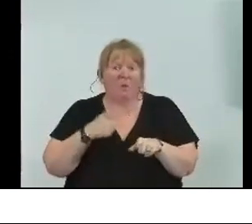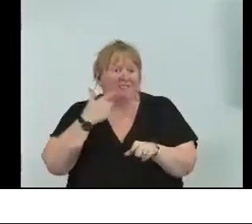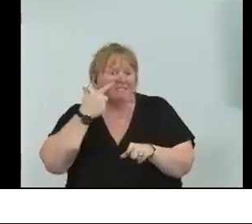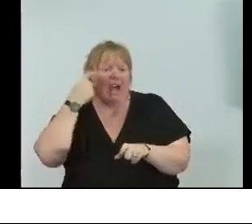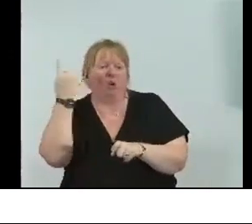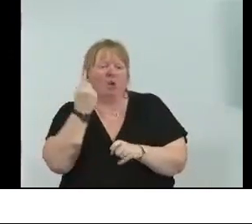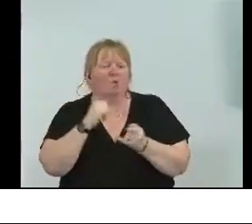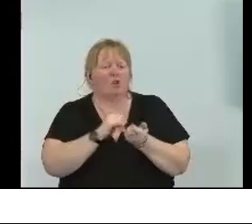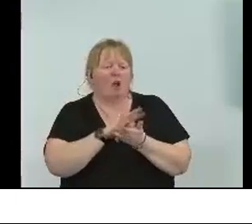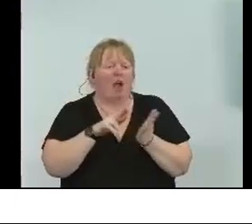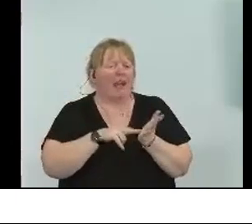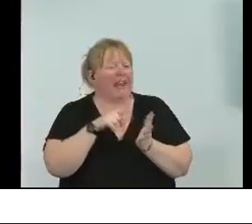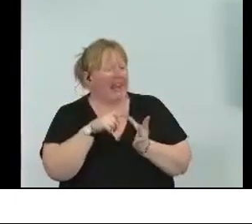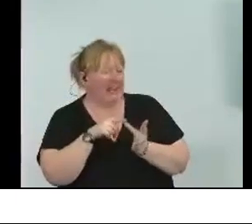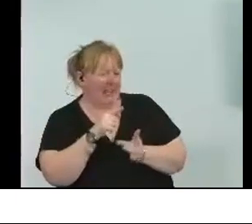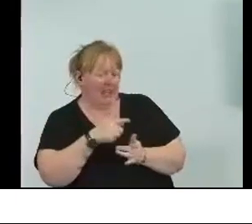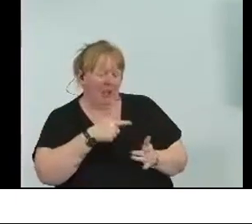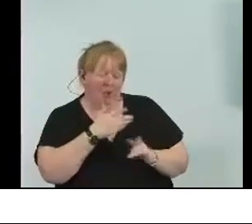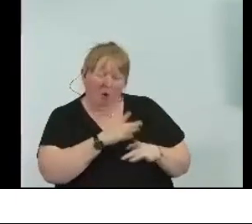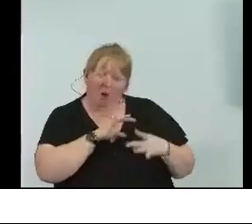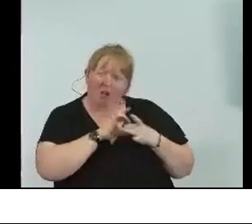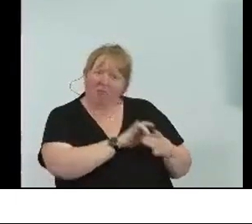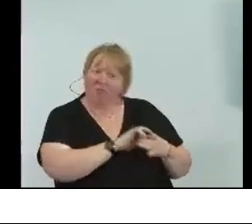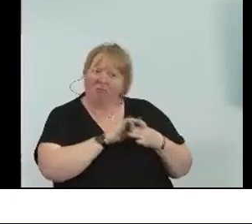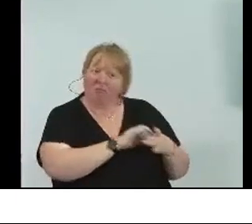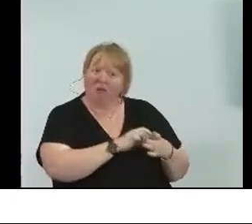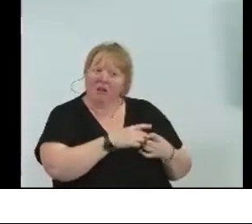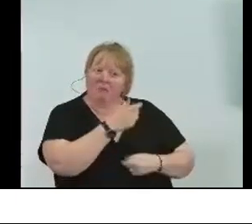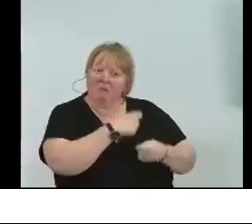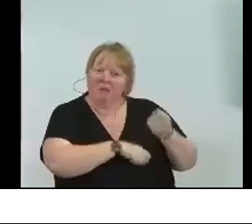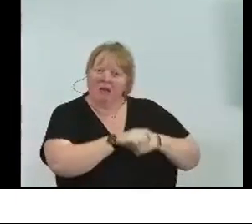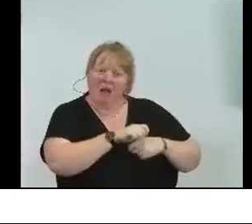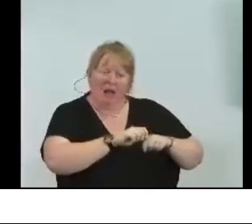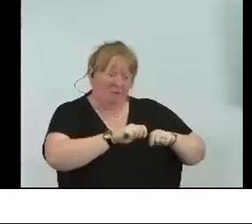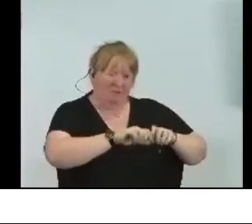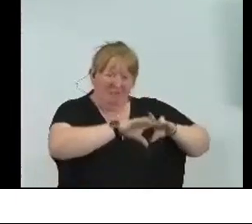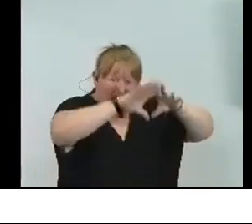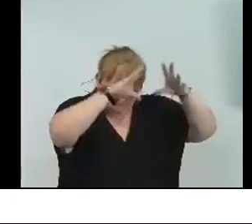And so we started off, as you said, working on this, but it's become basically everything.